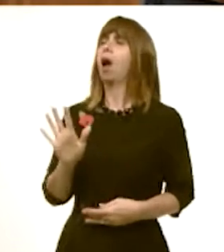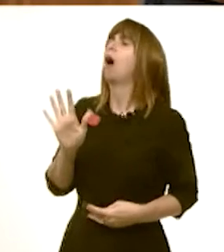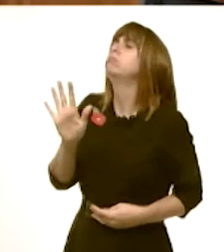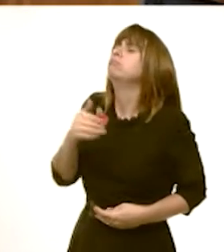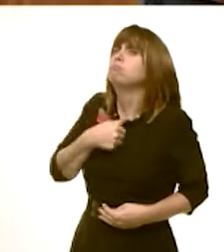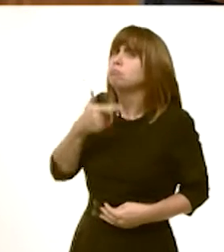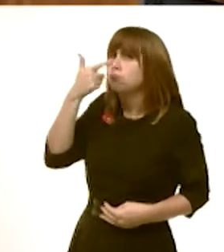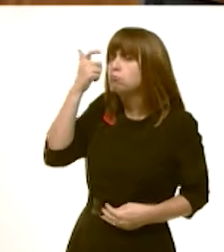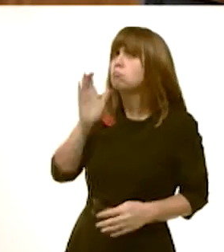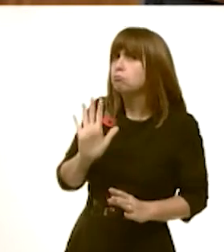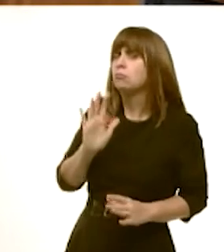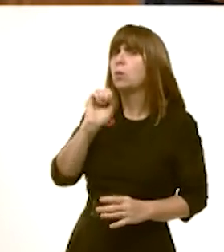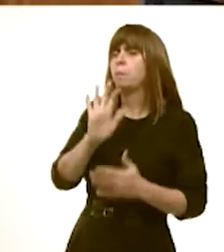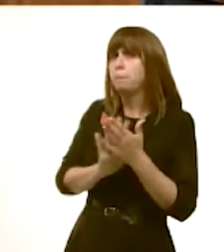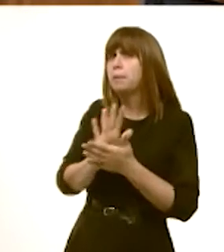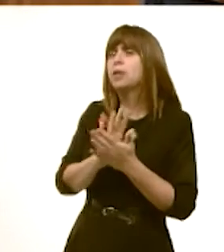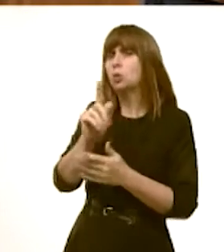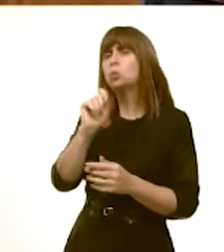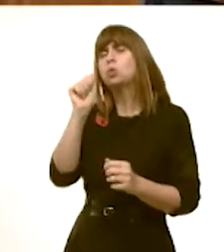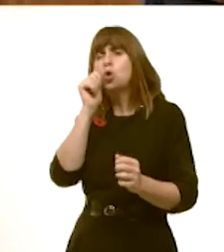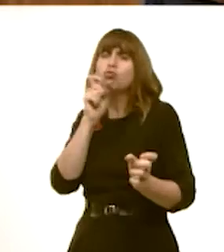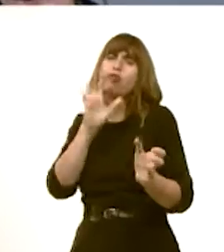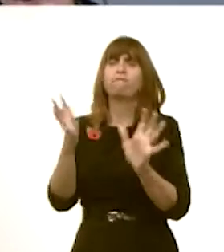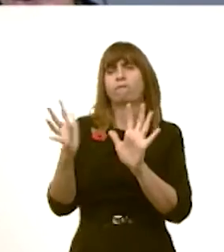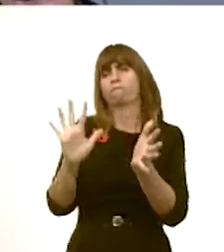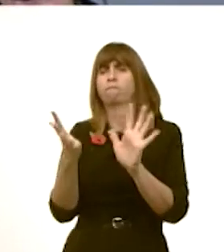There will be a parameter that you will be working in, surely, and for you to go out